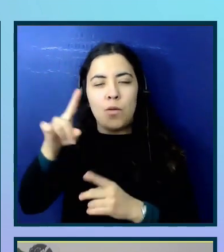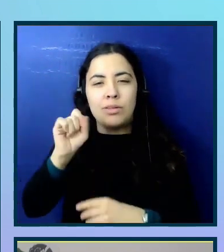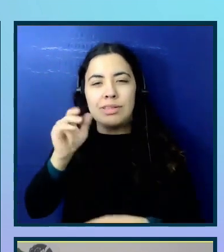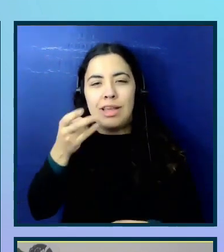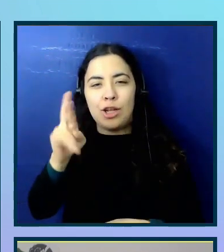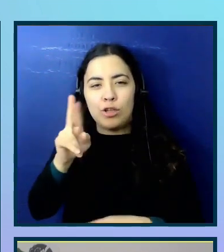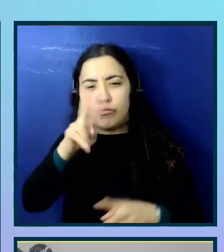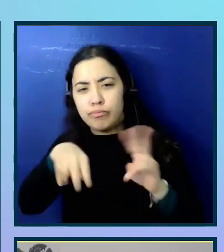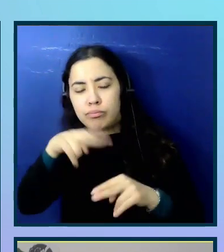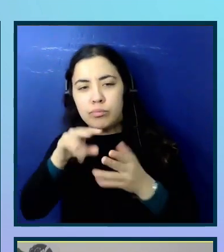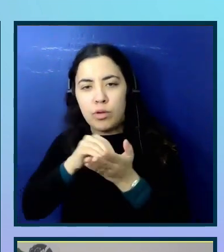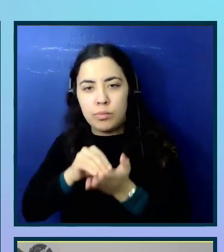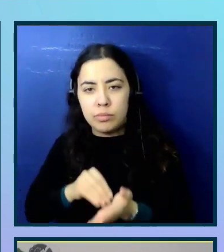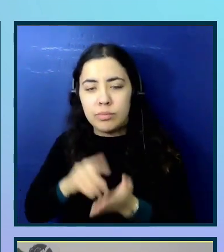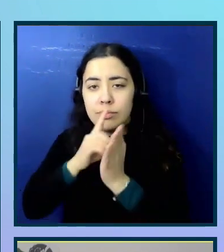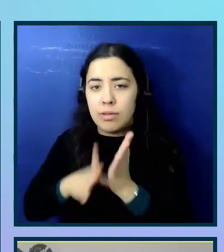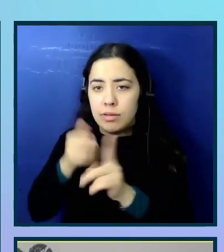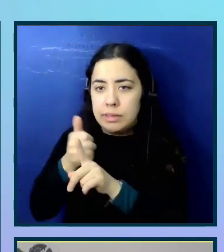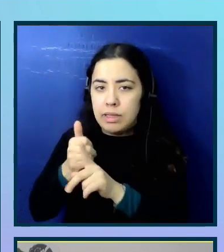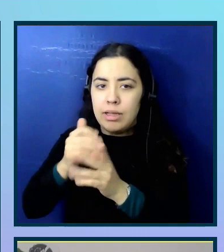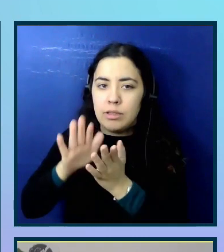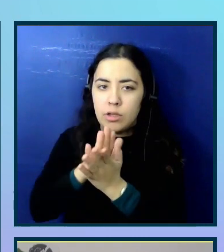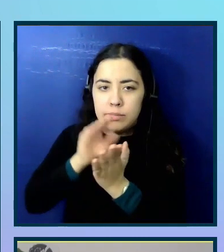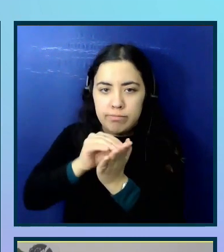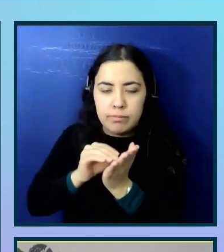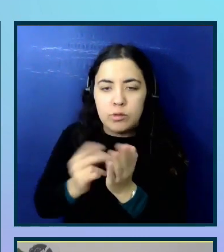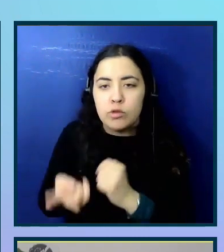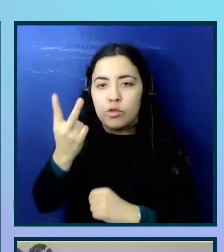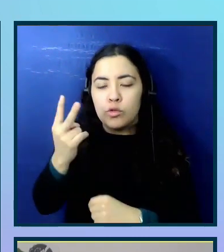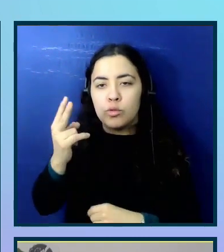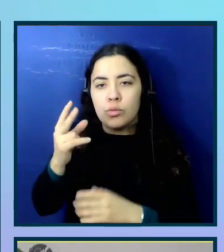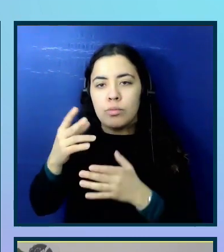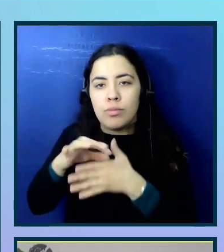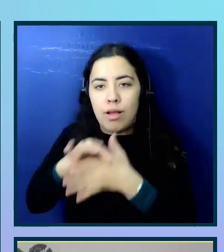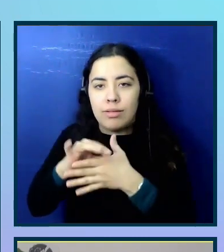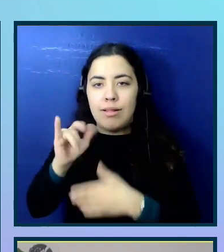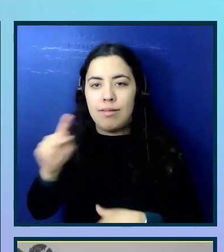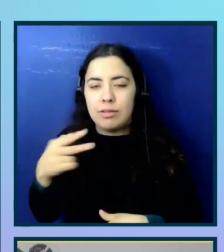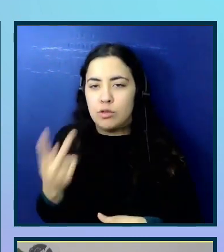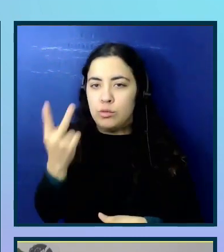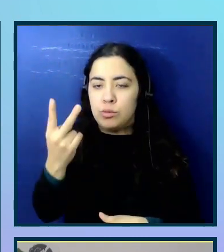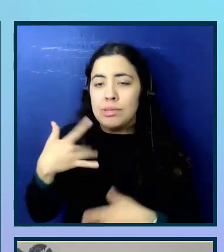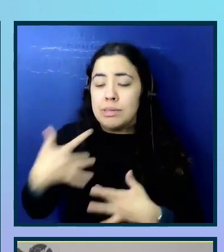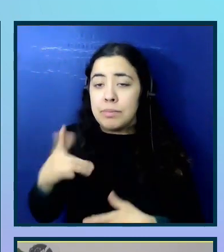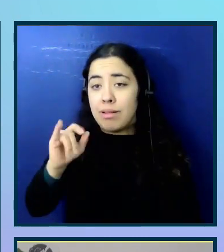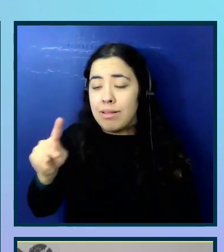Designers can also documents keep two content links. So usually, it's a link that is invisible by default